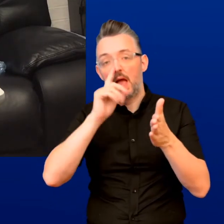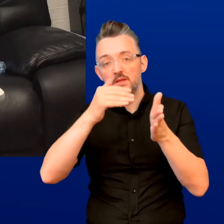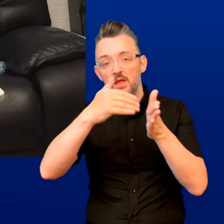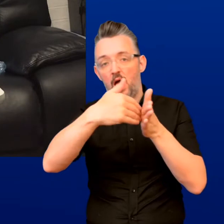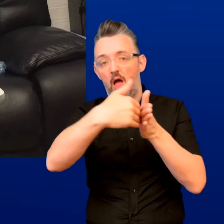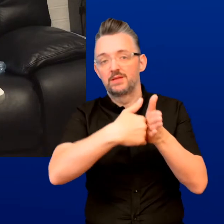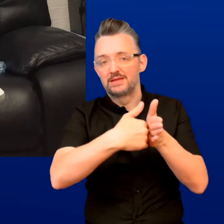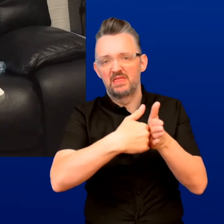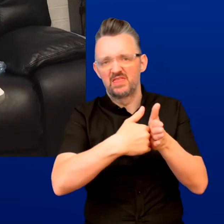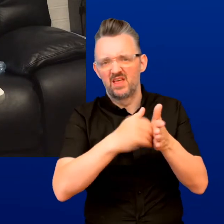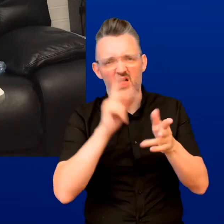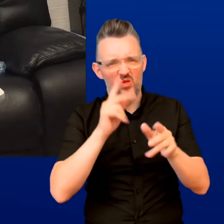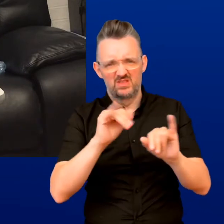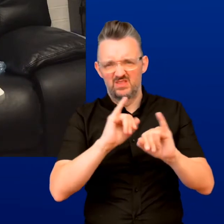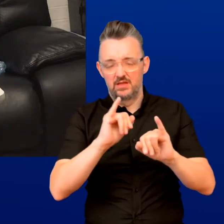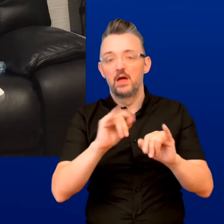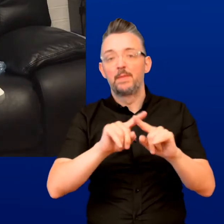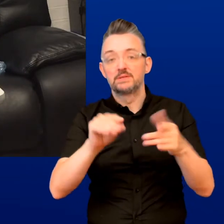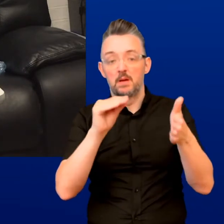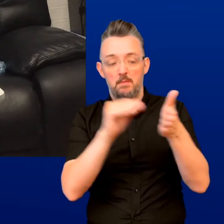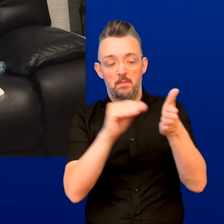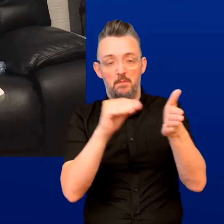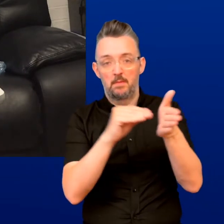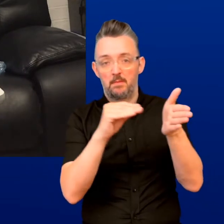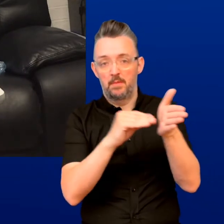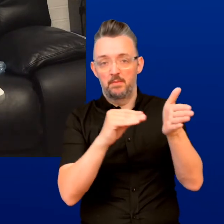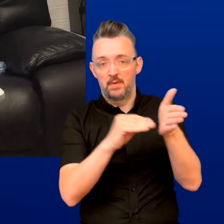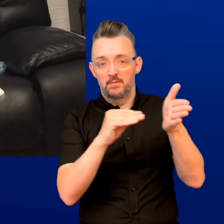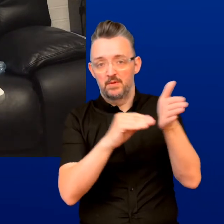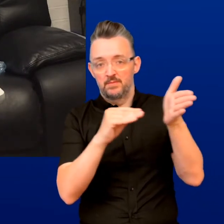a hard line. I don't know if you can see what I'm doing